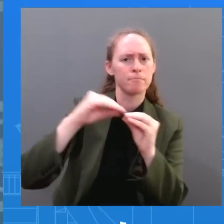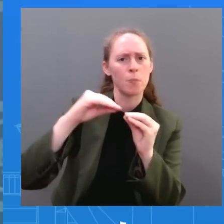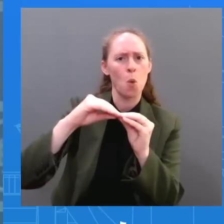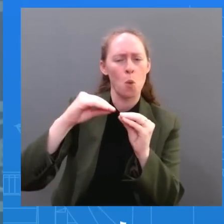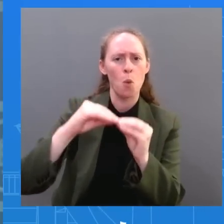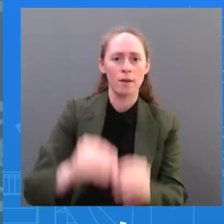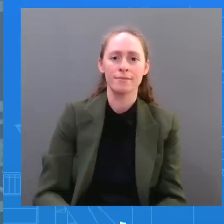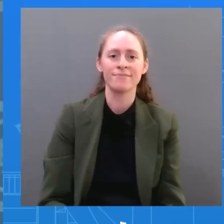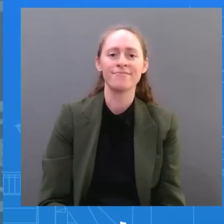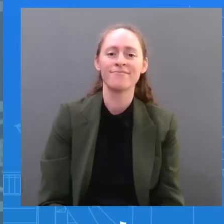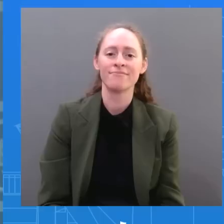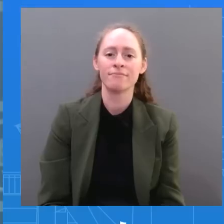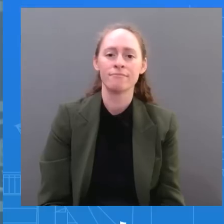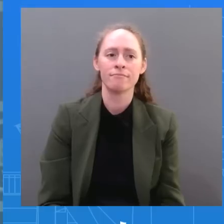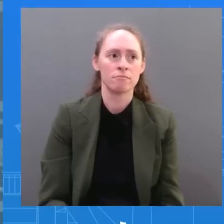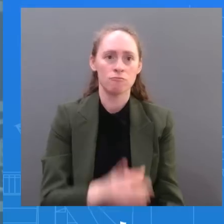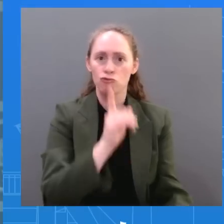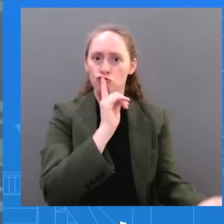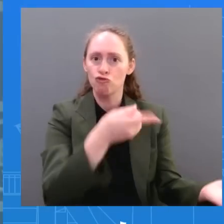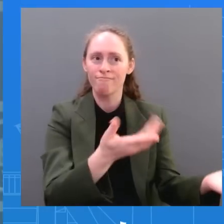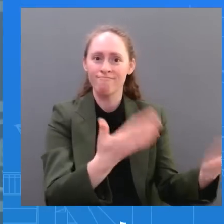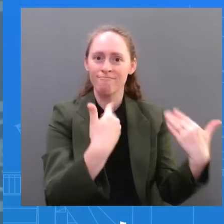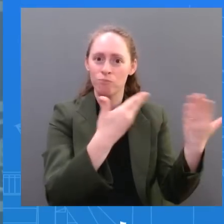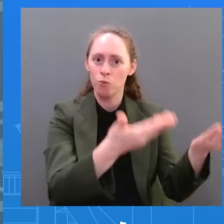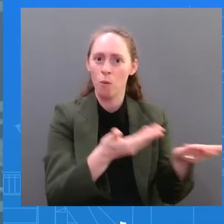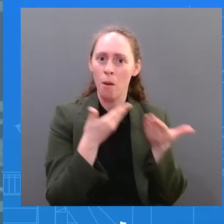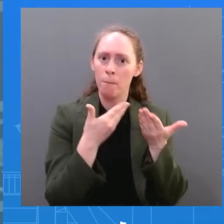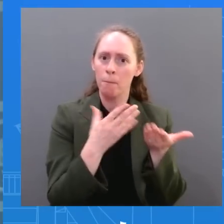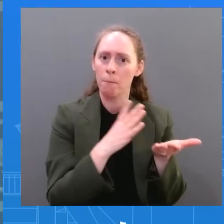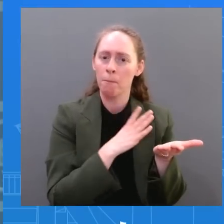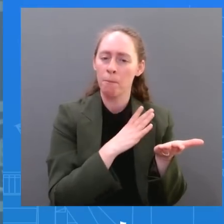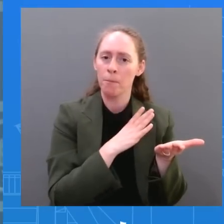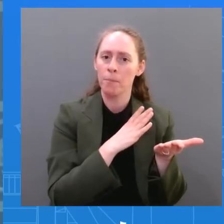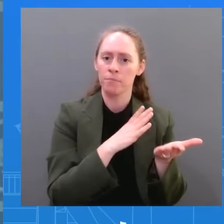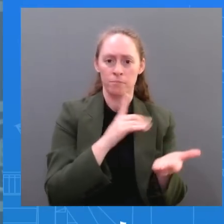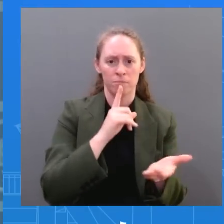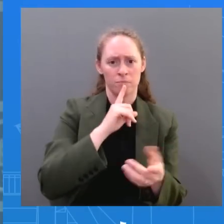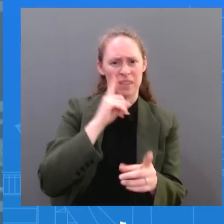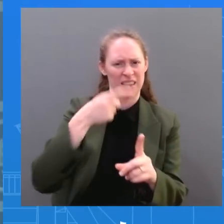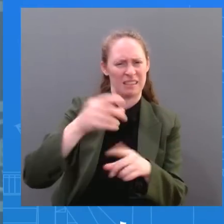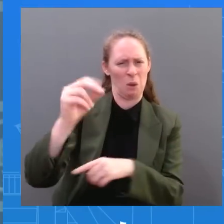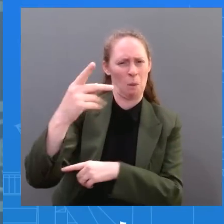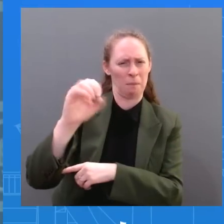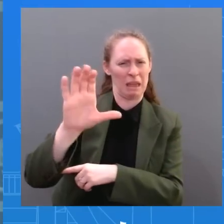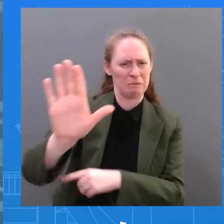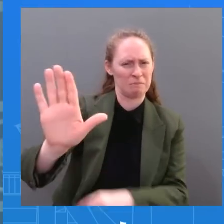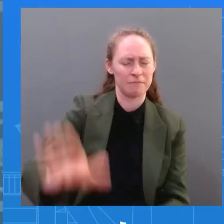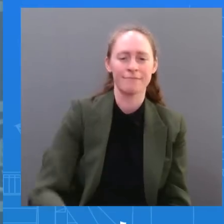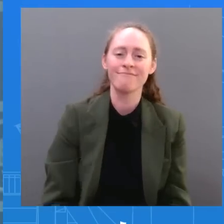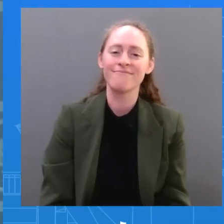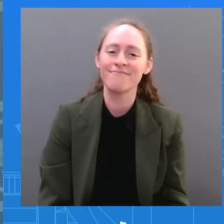I'll leave it to OPEC+ to speak to that. Go ahead, Ebony. I know I promised -- The Press: Thank you. Ms. Jean-Pierre: -- you a question. The Press: Two quick questions -- one on gun reform.